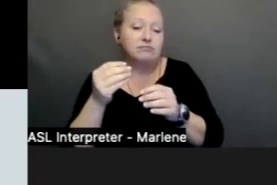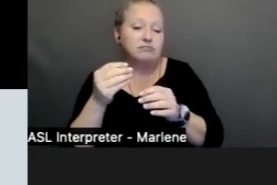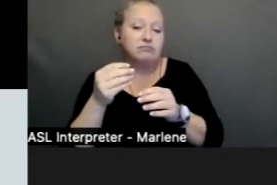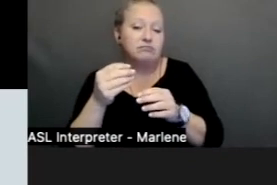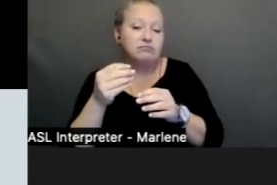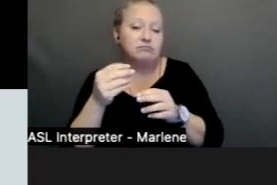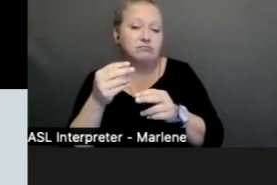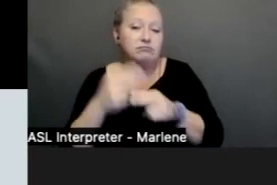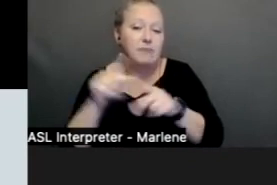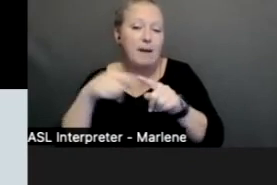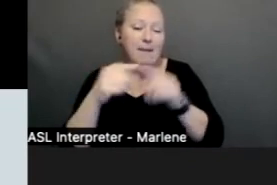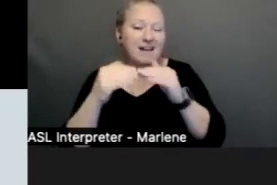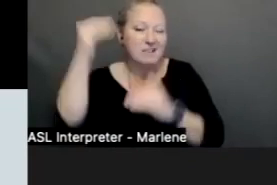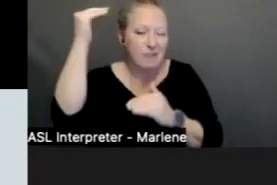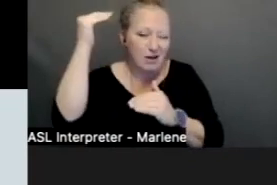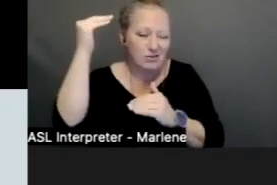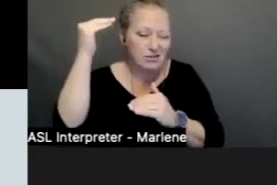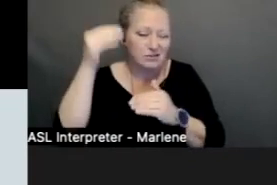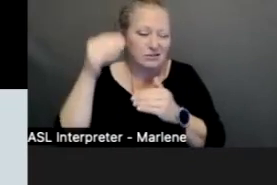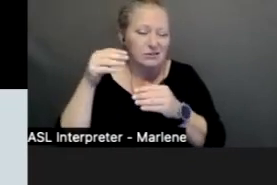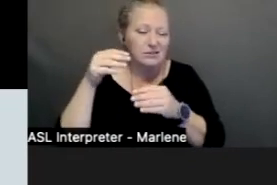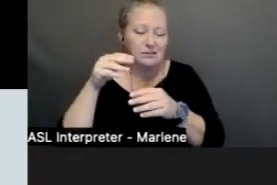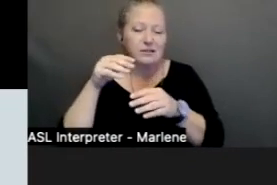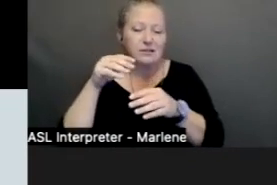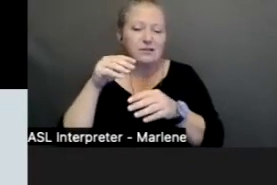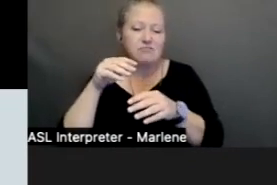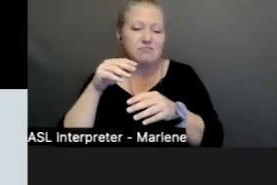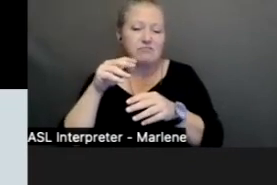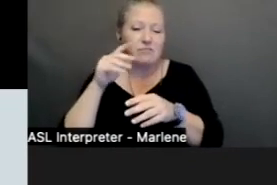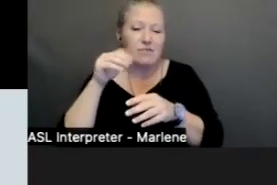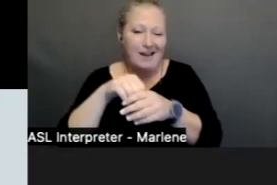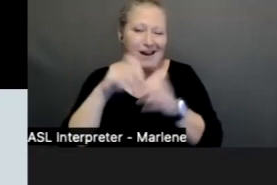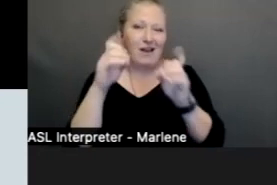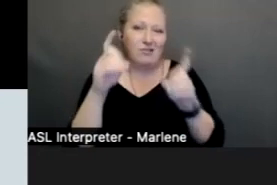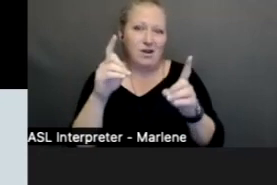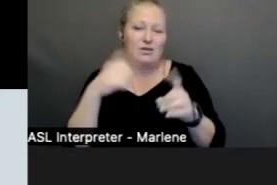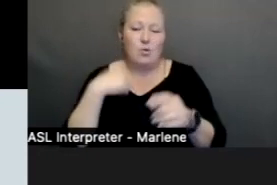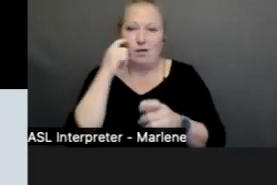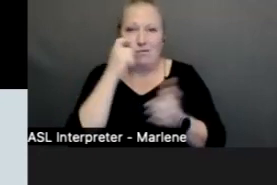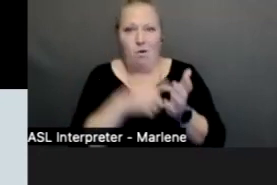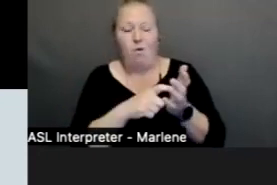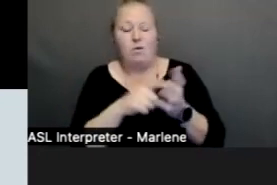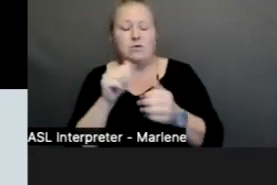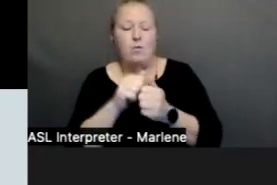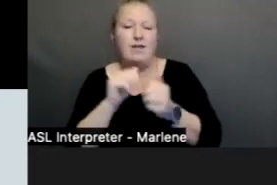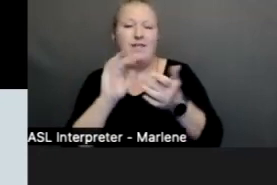disparities in education that we are seeing through the digital equity process in lens. Geoff.